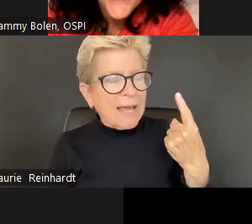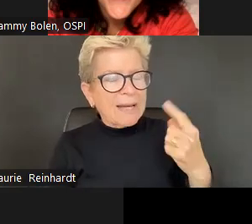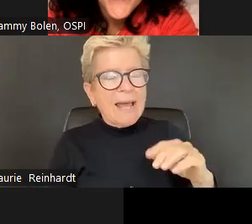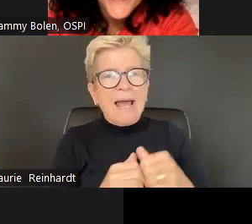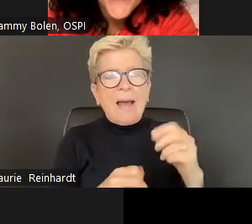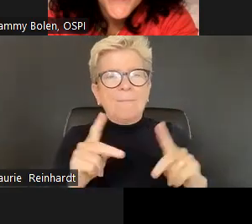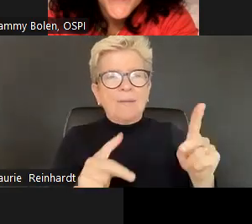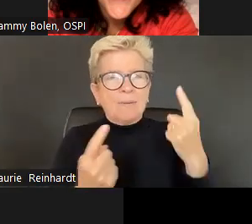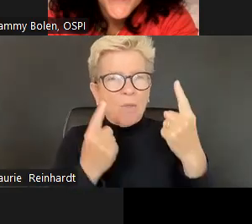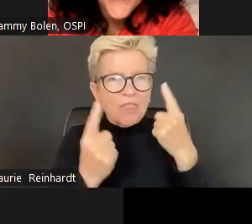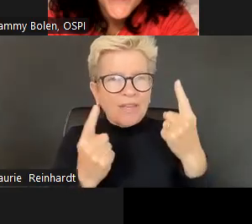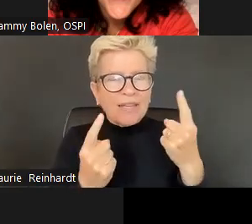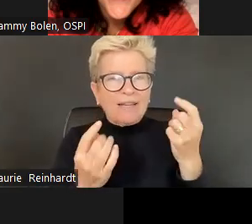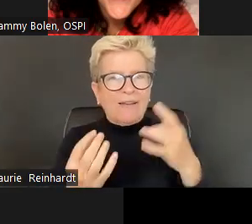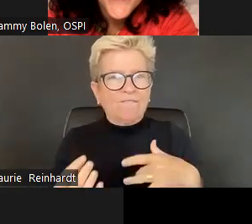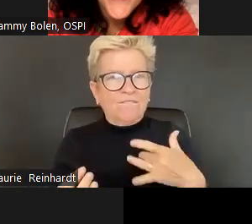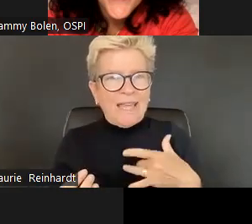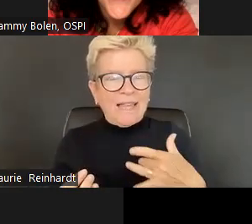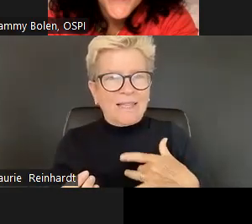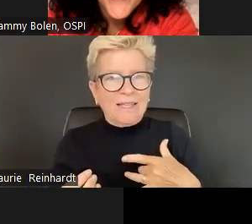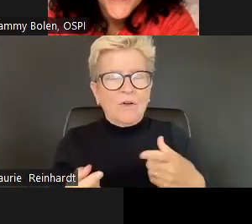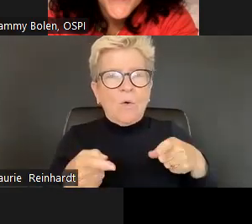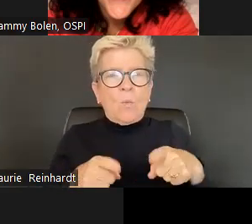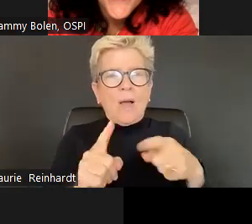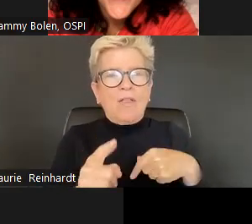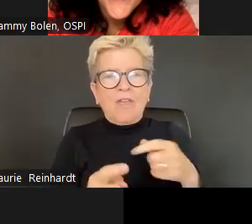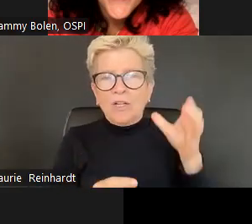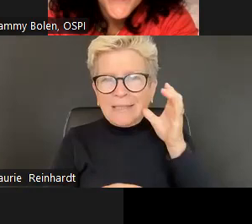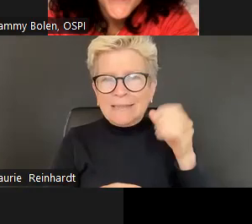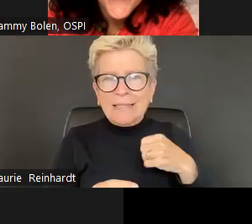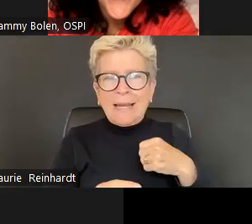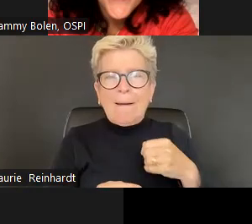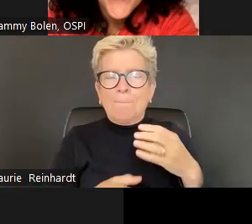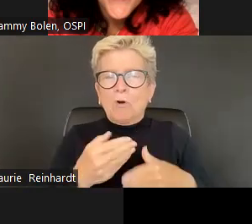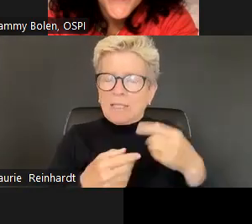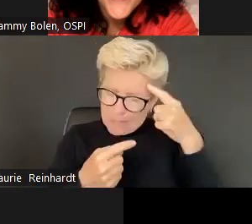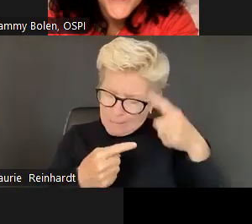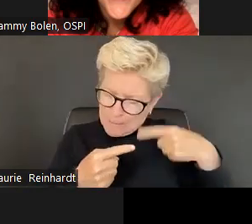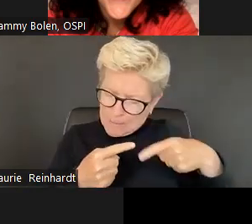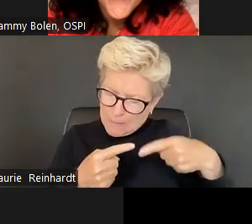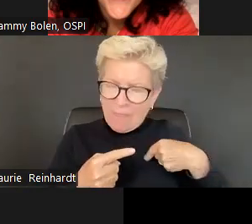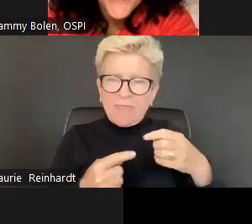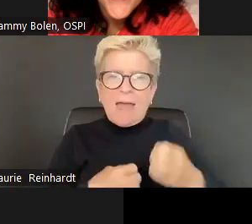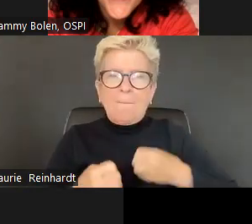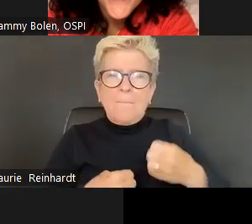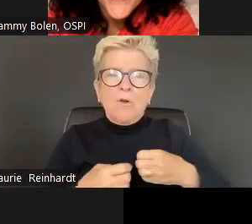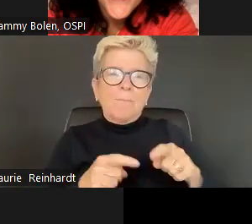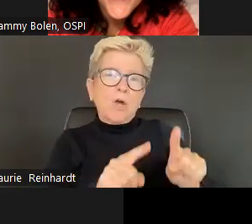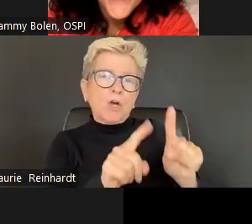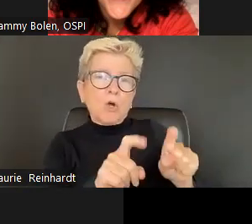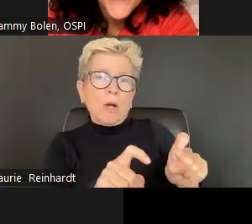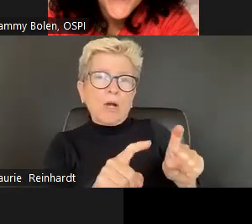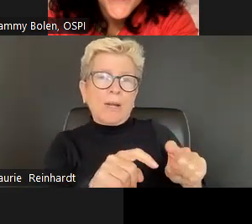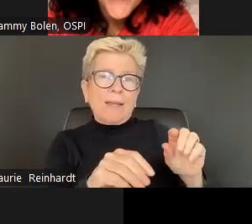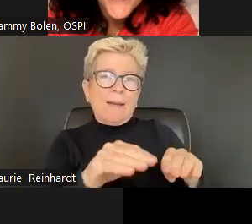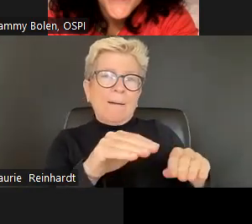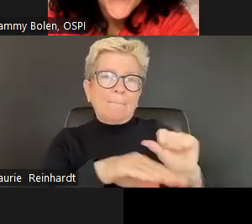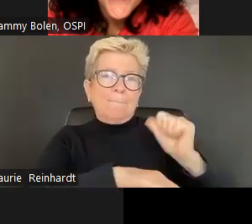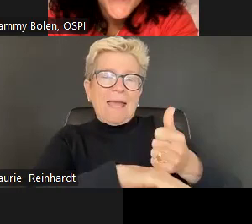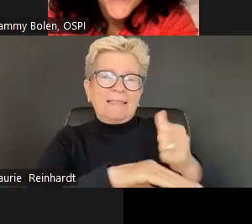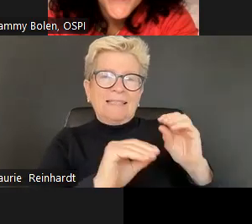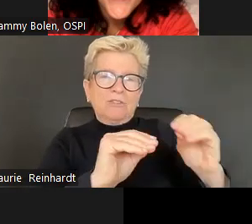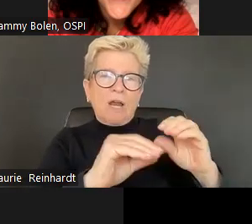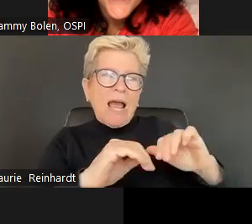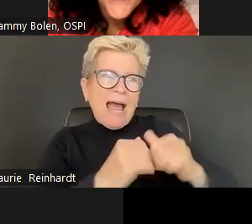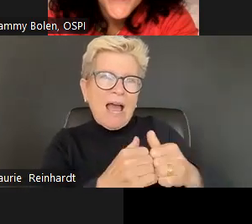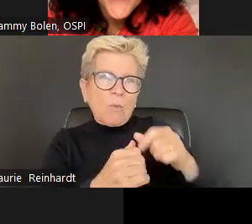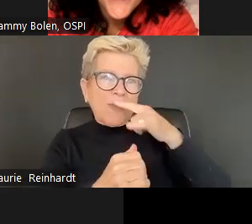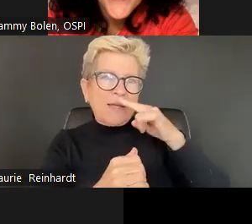How are we when we're just, have problems with that. Balance instruction. How are we when we're just going engaging in direct instruction?